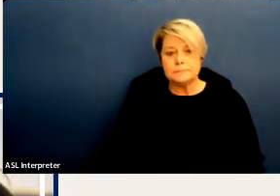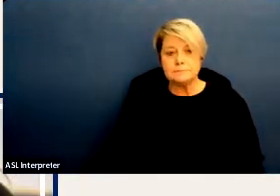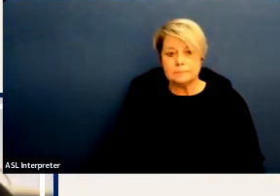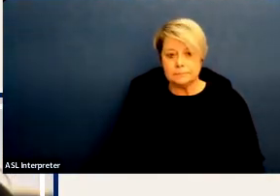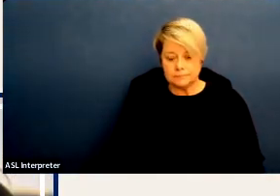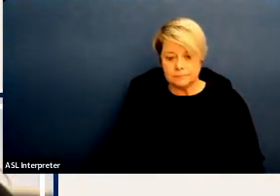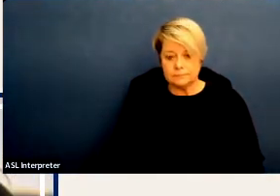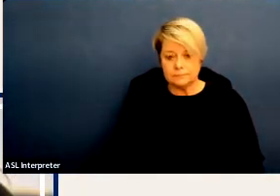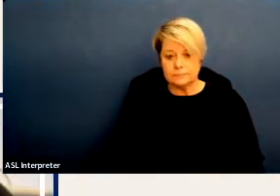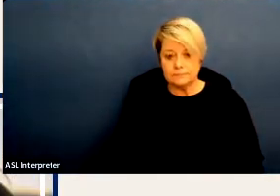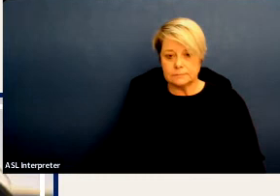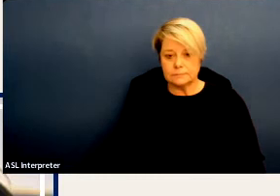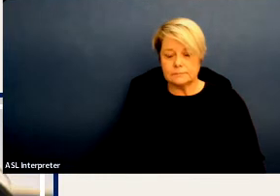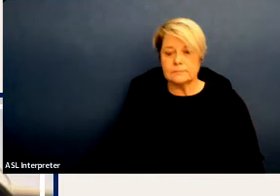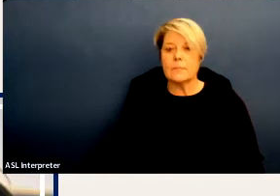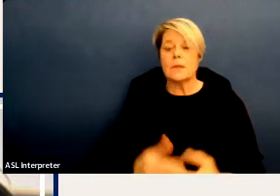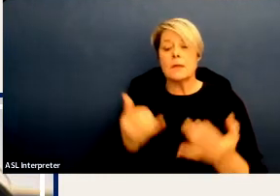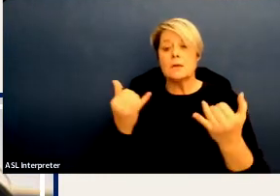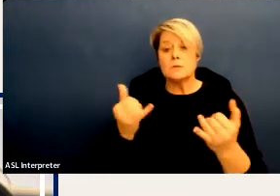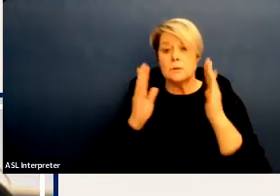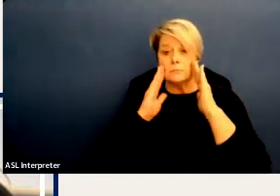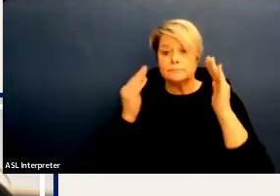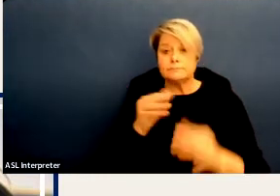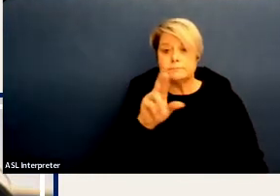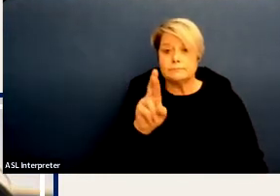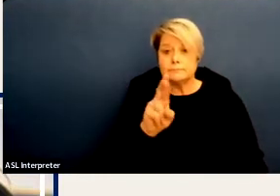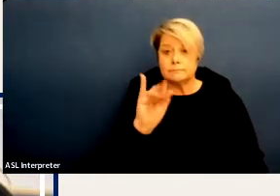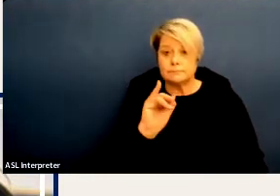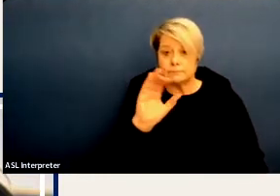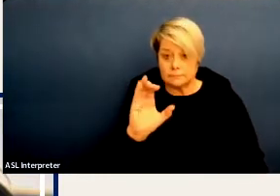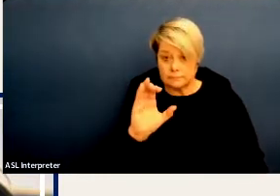lot of information there for you. So I'm going the transition over to the rural